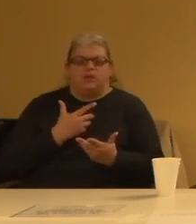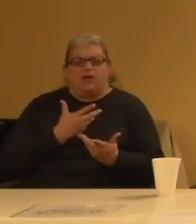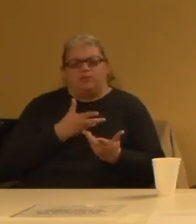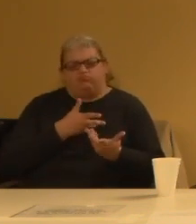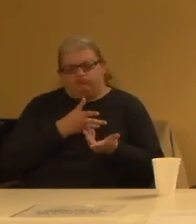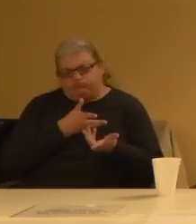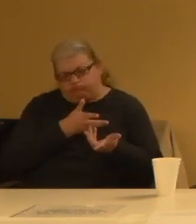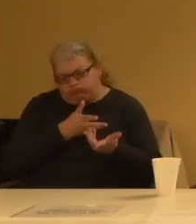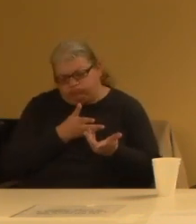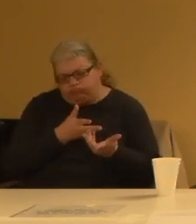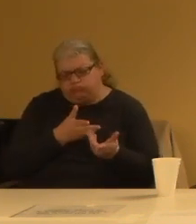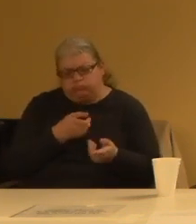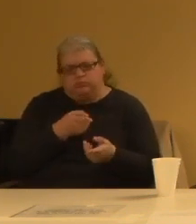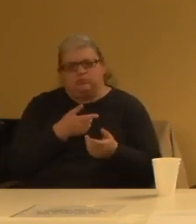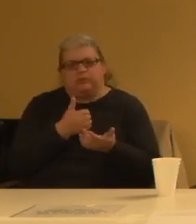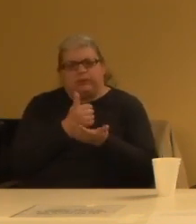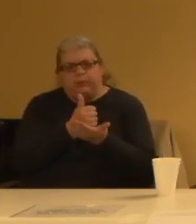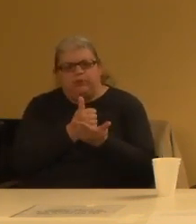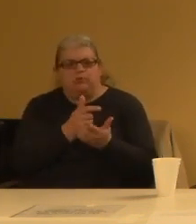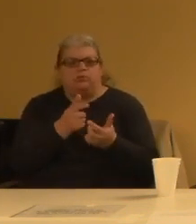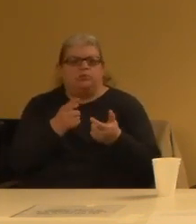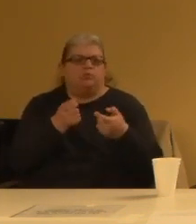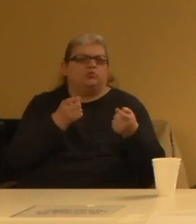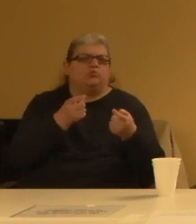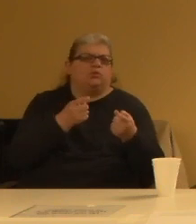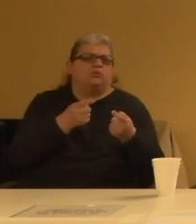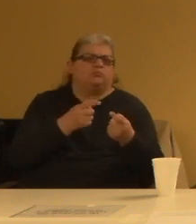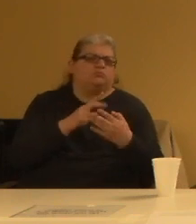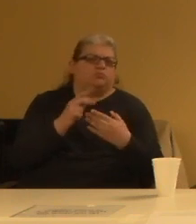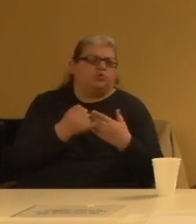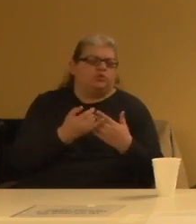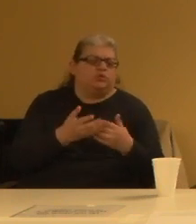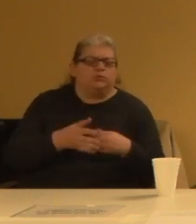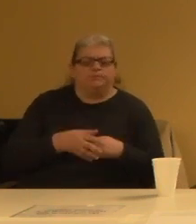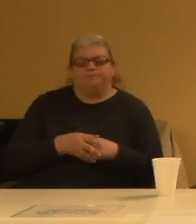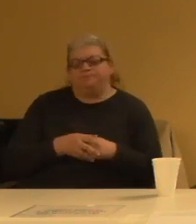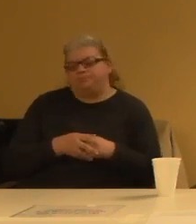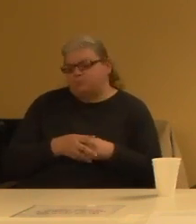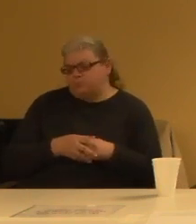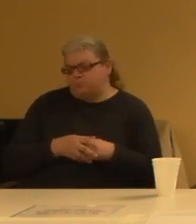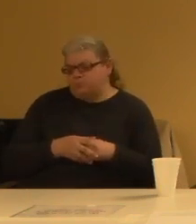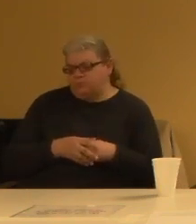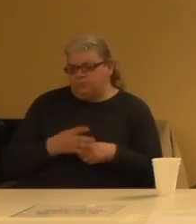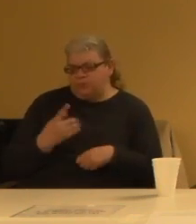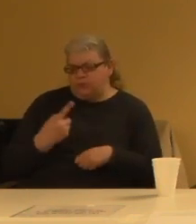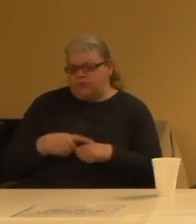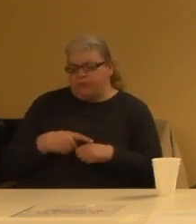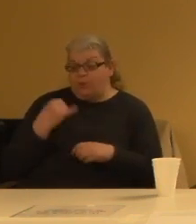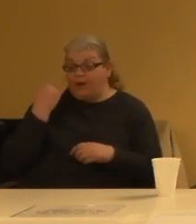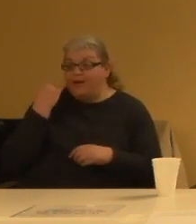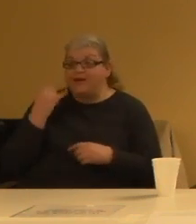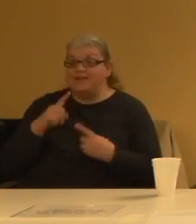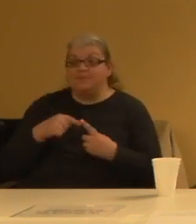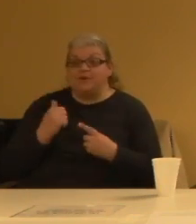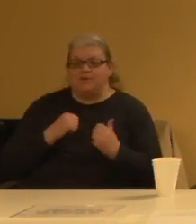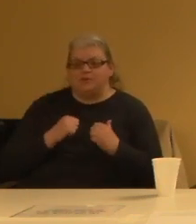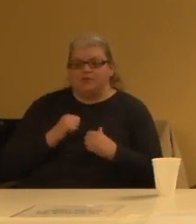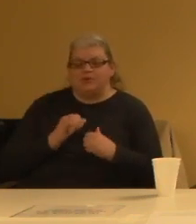I remember one time I said something to the effect of like, I had an idea about the show. And she was like, "Why didn't you say that?" And I was like, "Oh, I didn't think